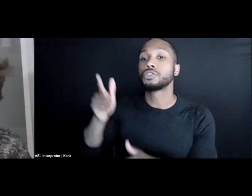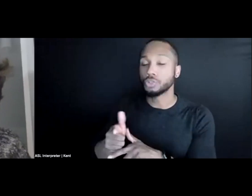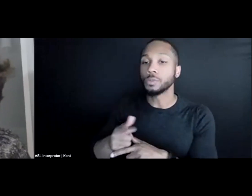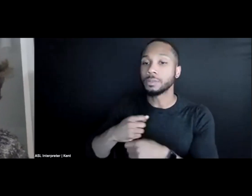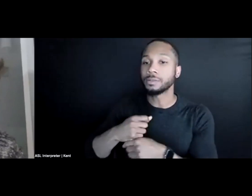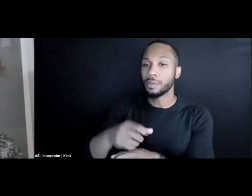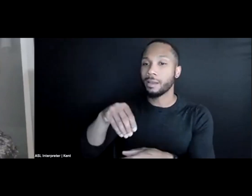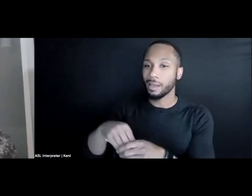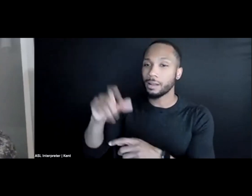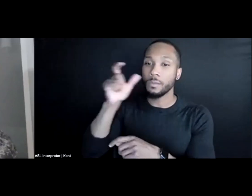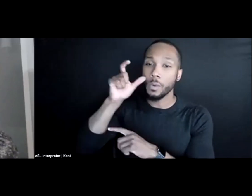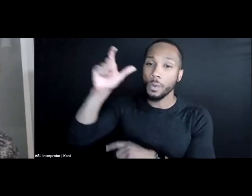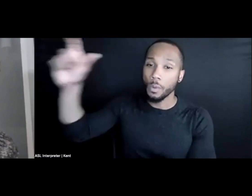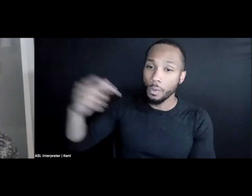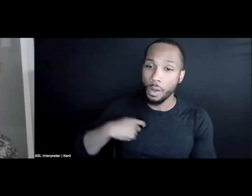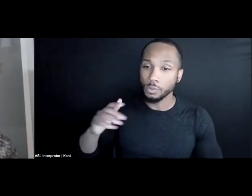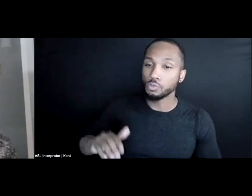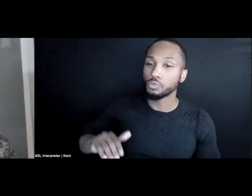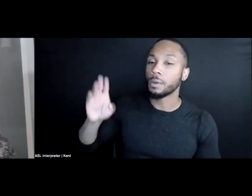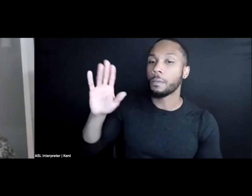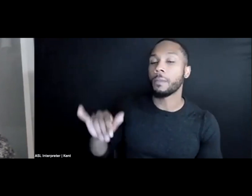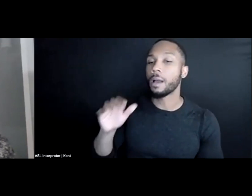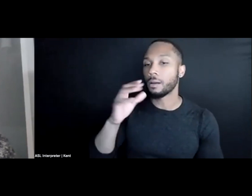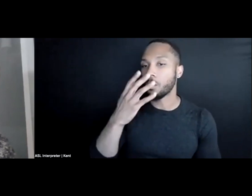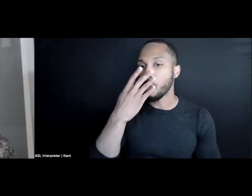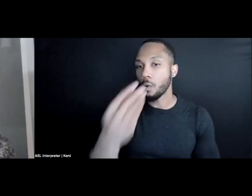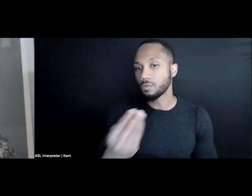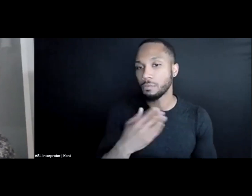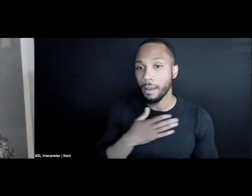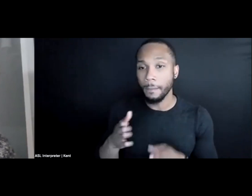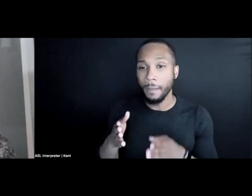while I was raised by wolves My path isn’t clear, it’s tepid